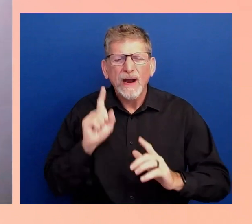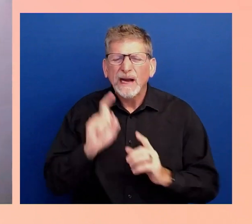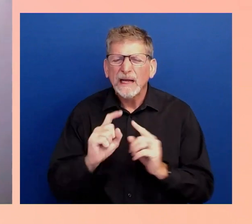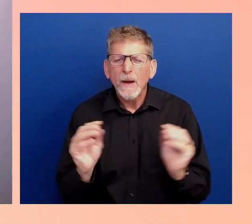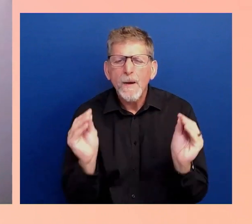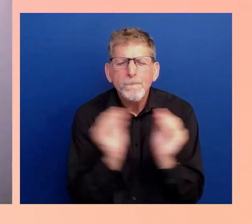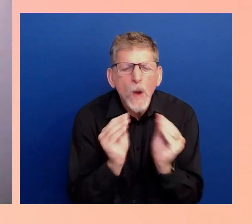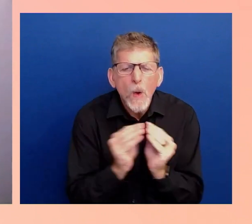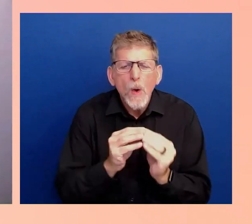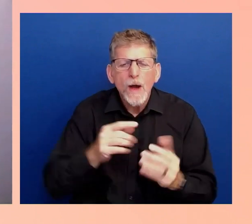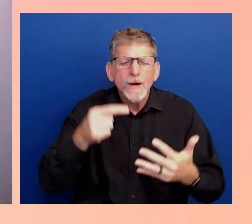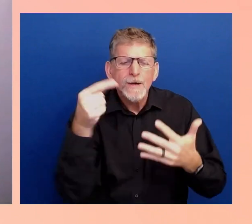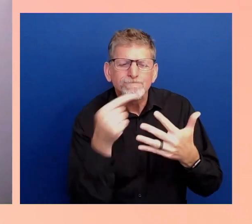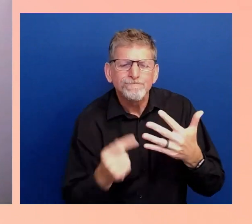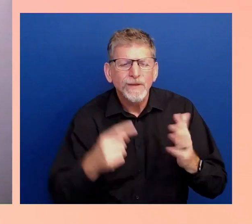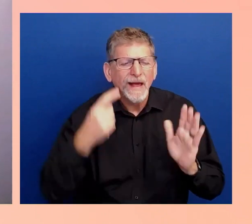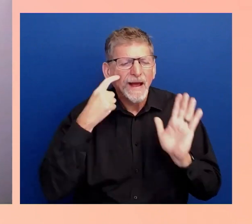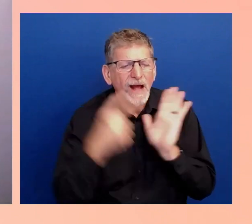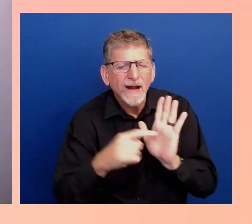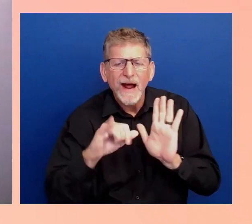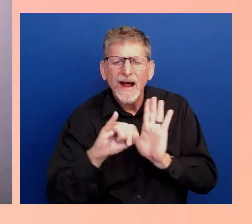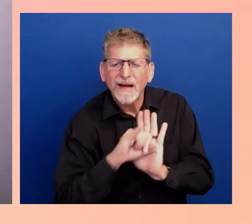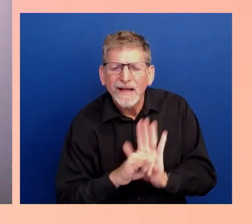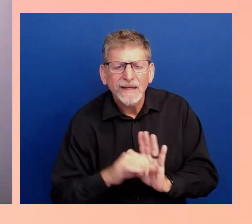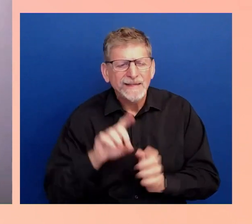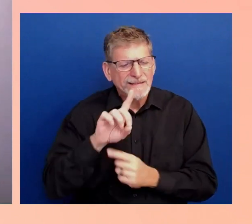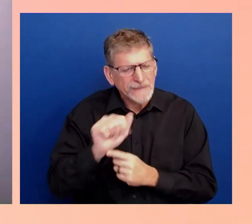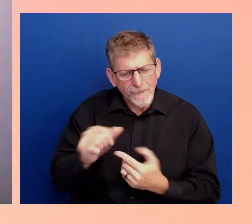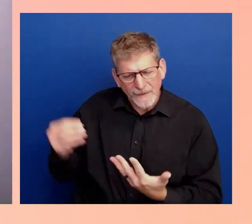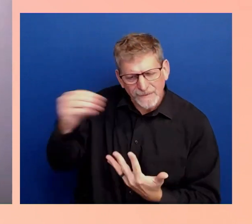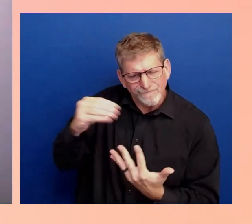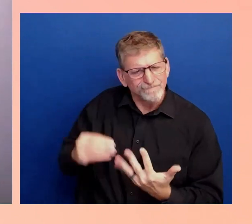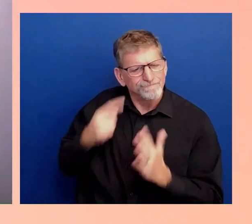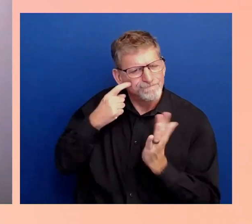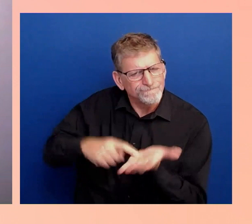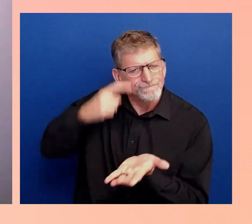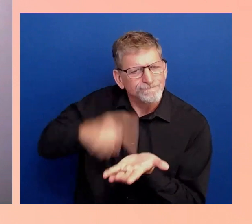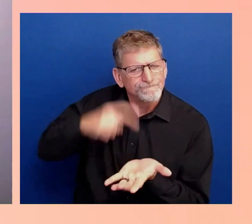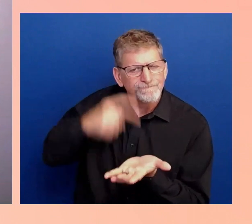That's why designing for cognition is going to continue to be important in